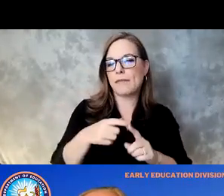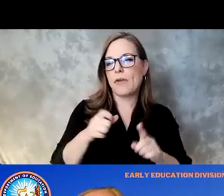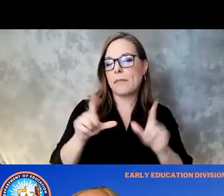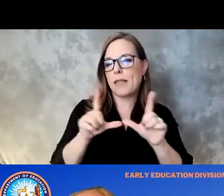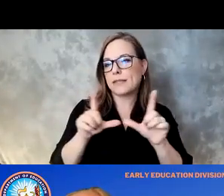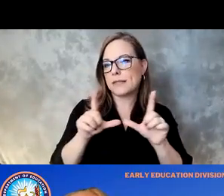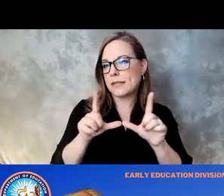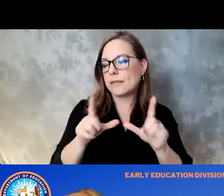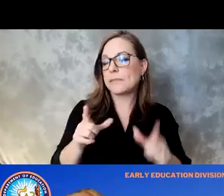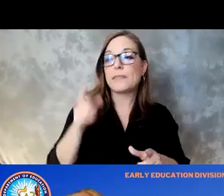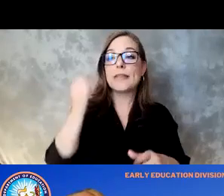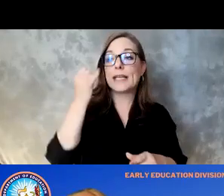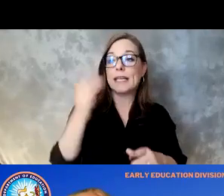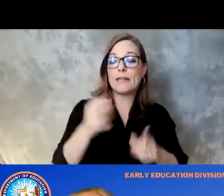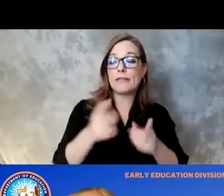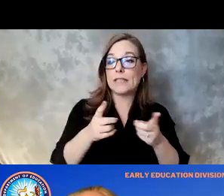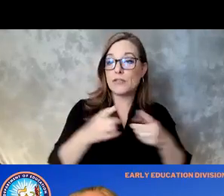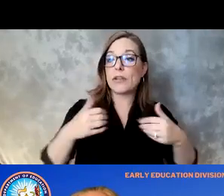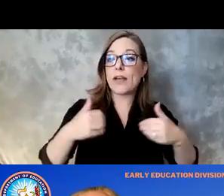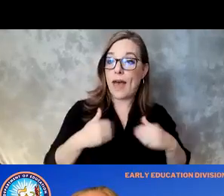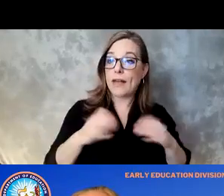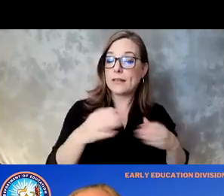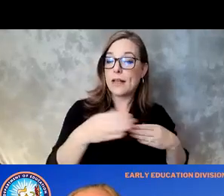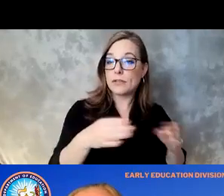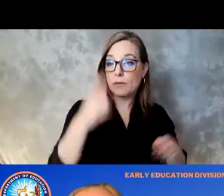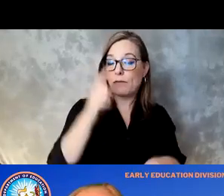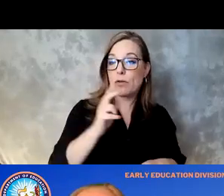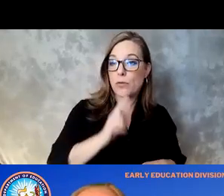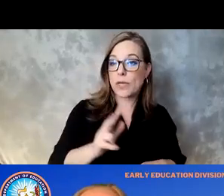district has a classroom for three-year-olds and a classroom for four-year-olds the classroom